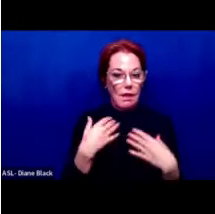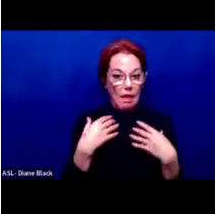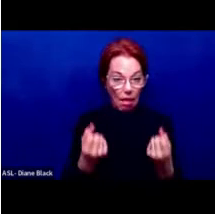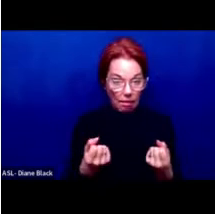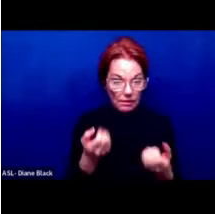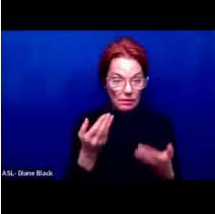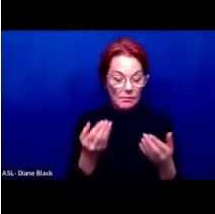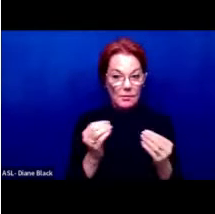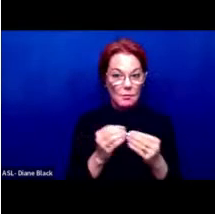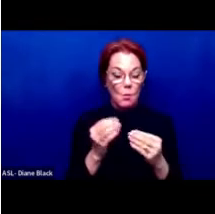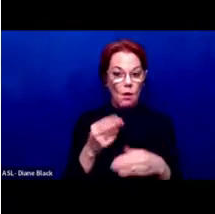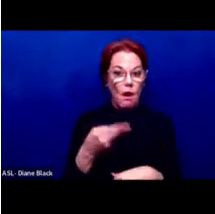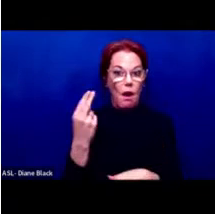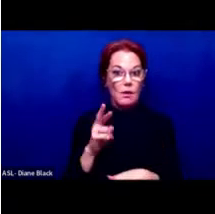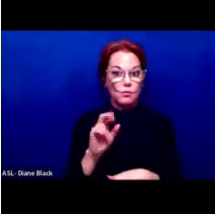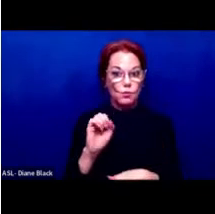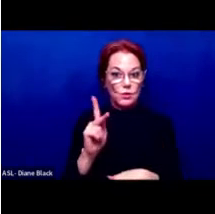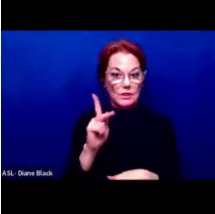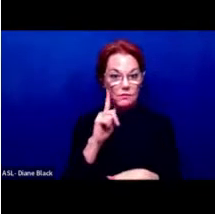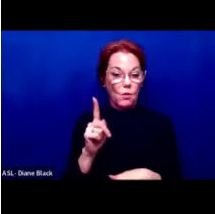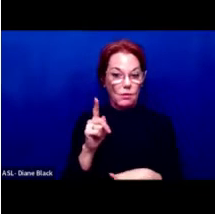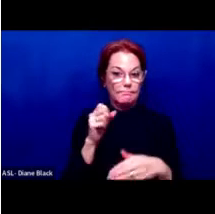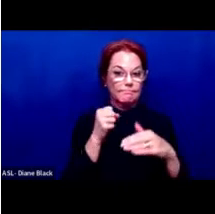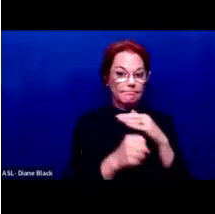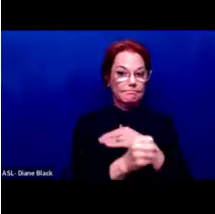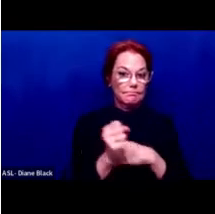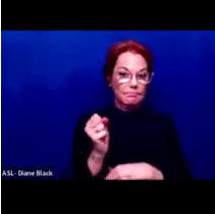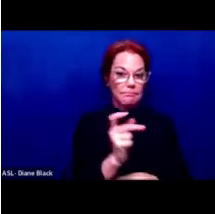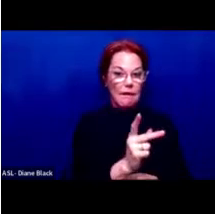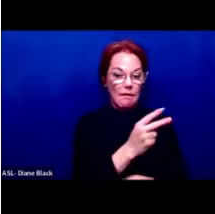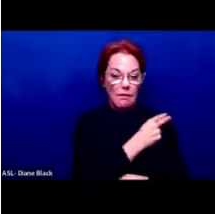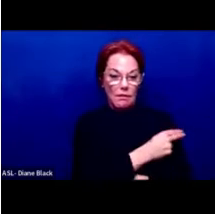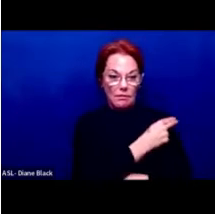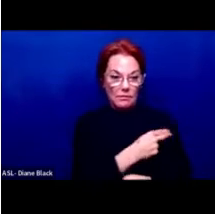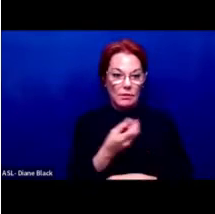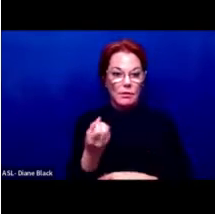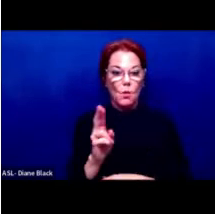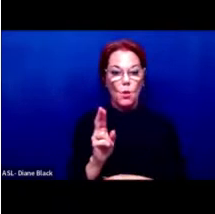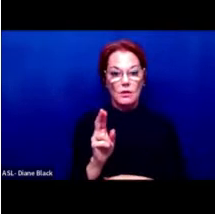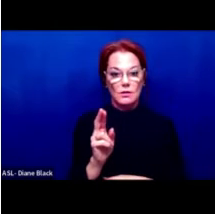readmission. Also individuals of, you know, minoritized